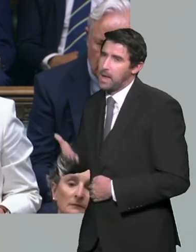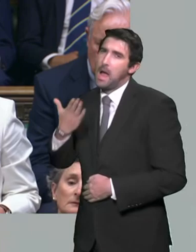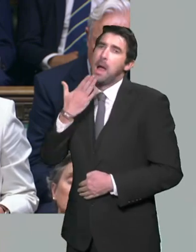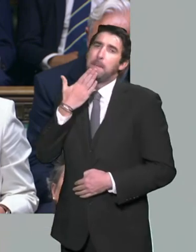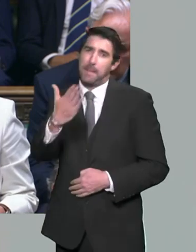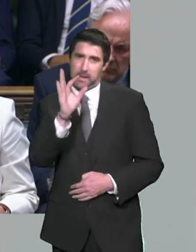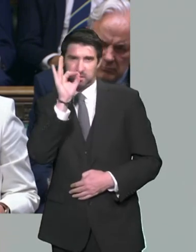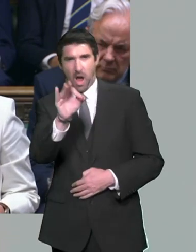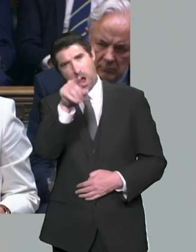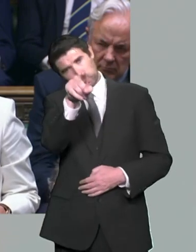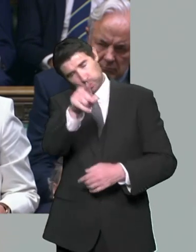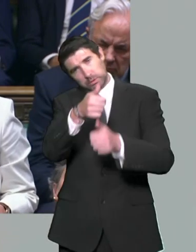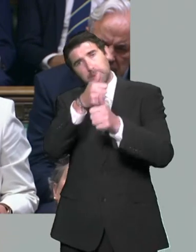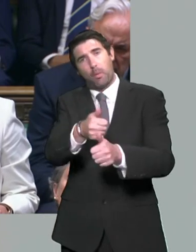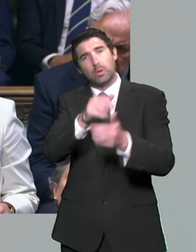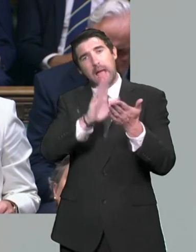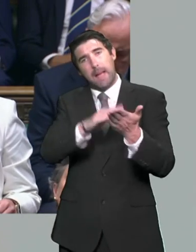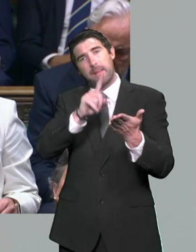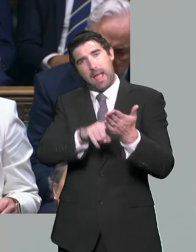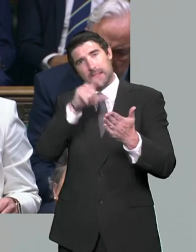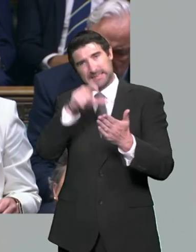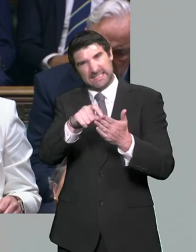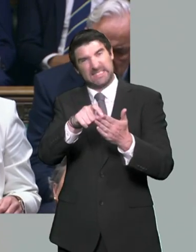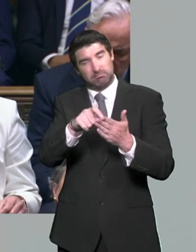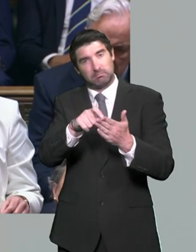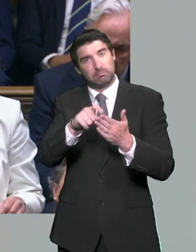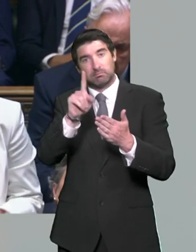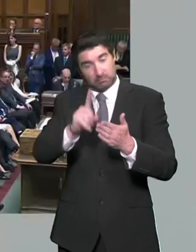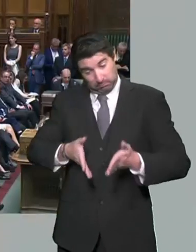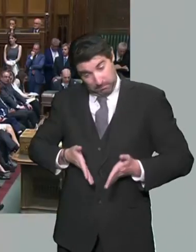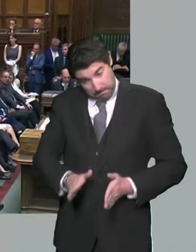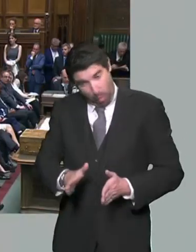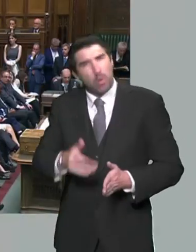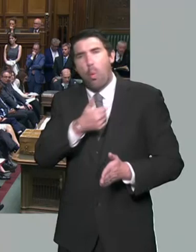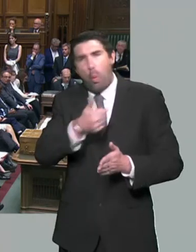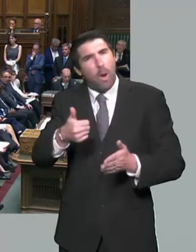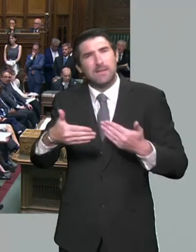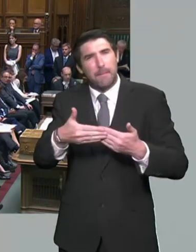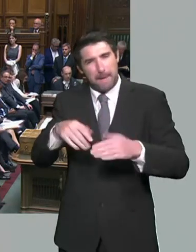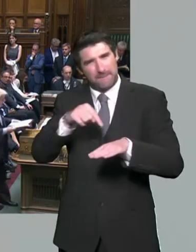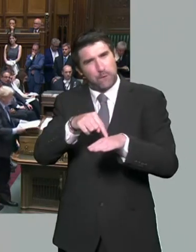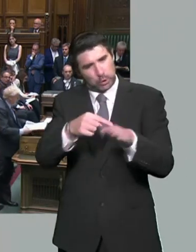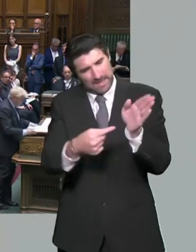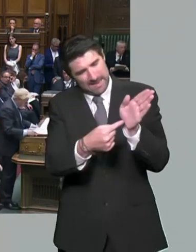families can be spared the same heartbreak in future? The Prime Minister I thank my hon.